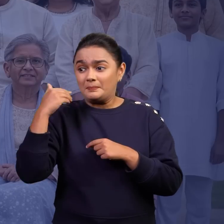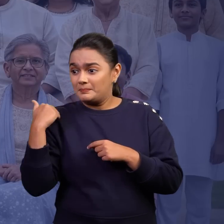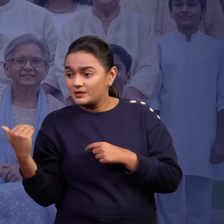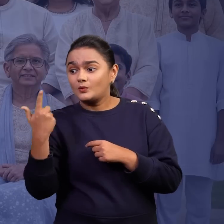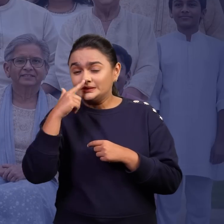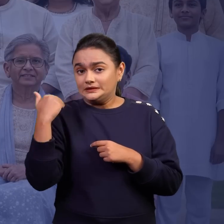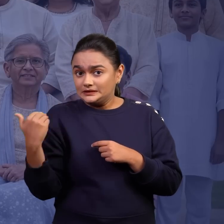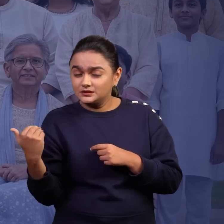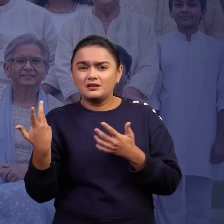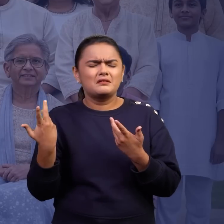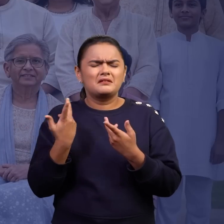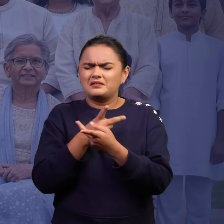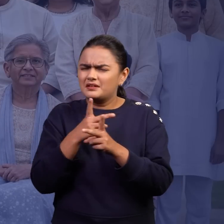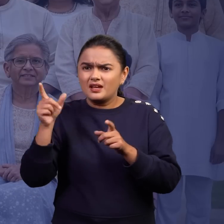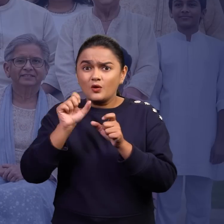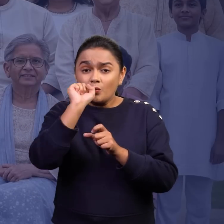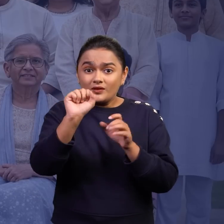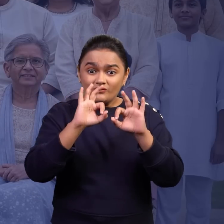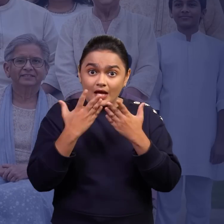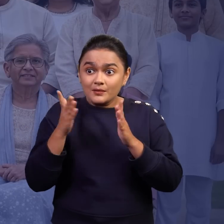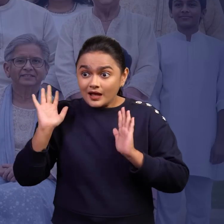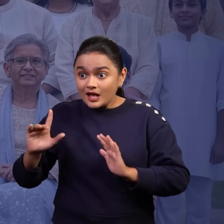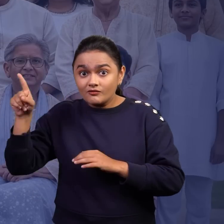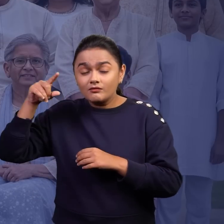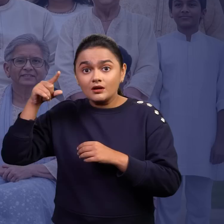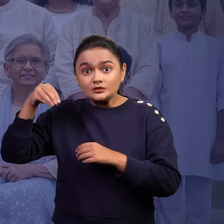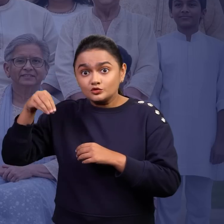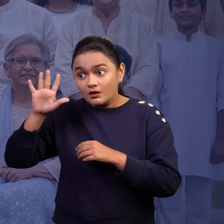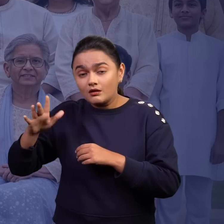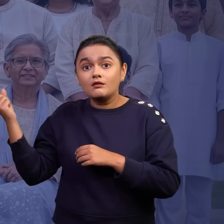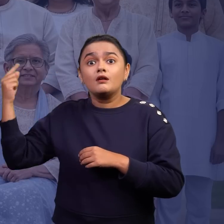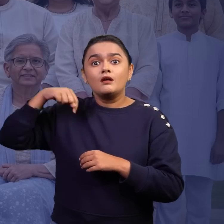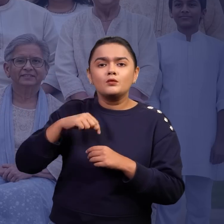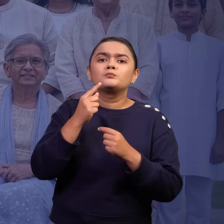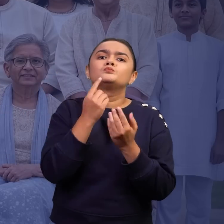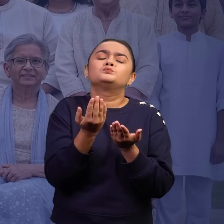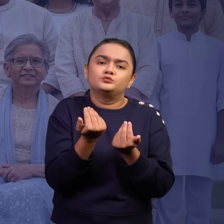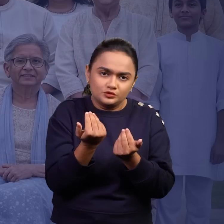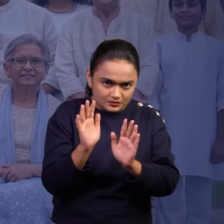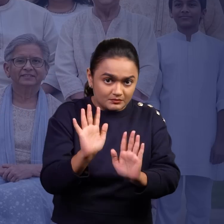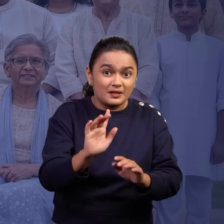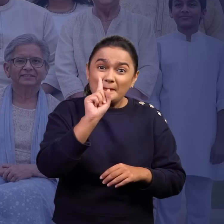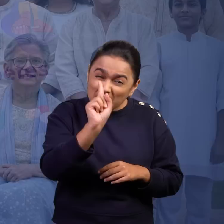your brother or sister has it. If anyone in your family has diabetes then you may also develop it.